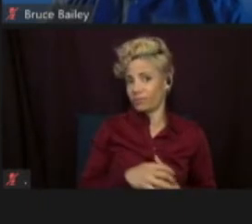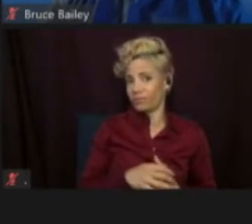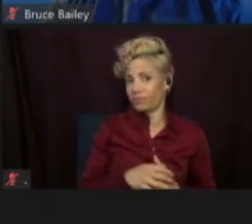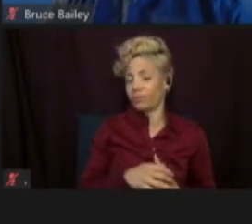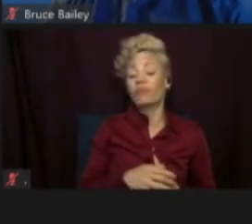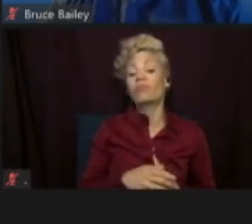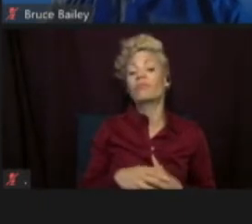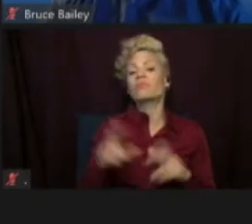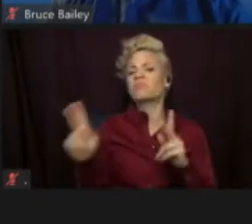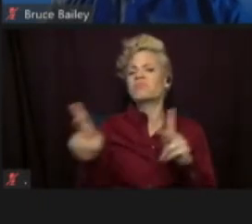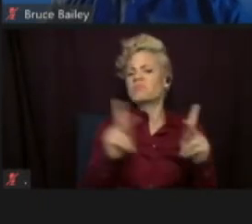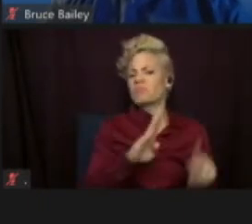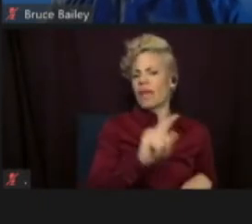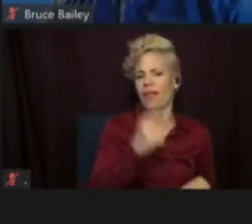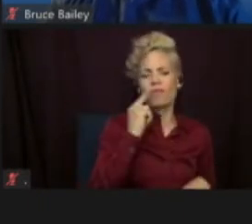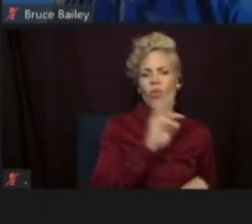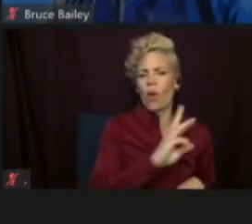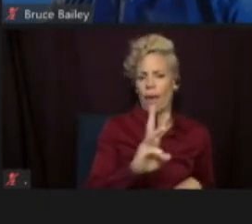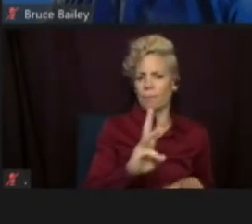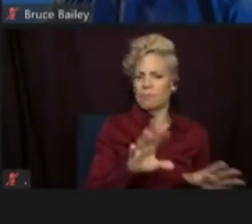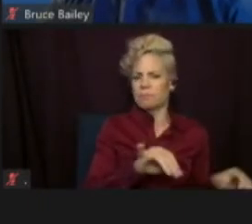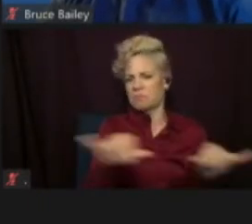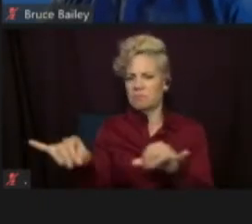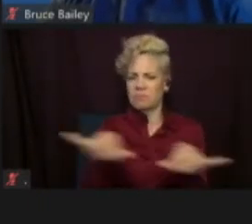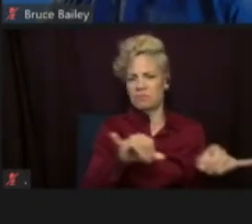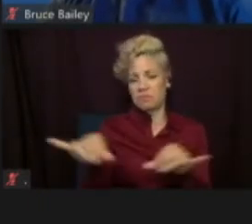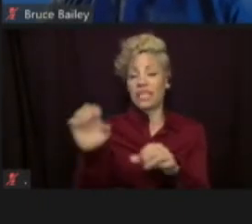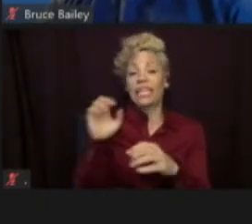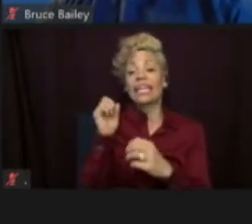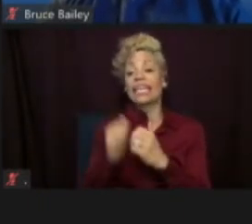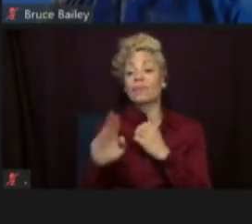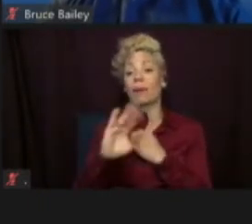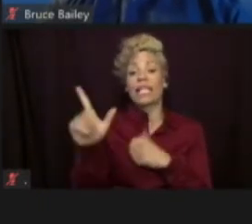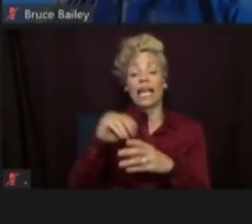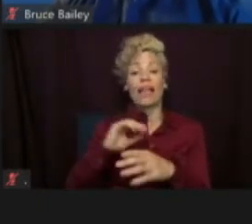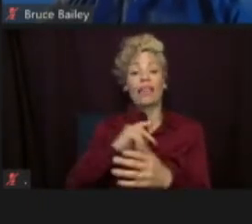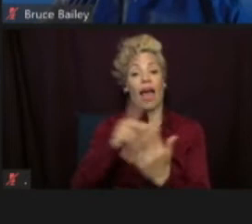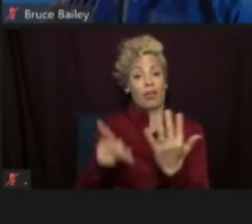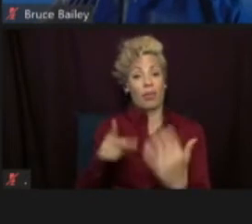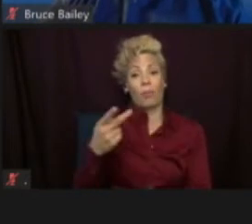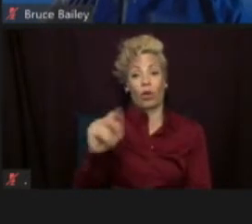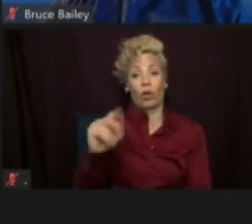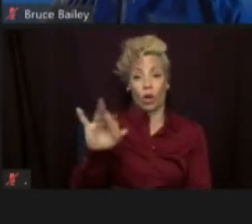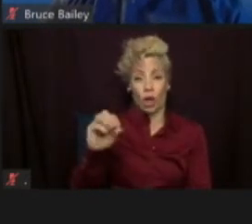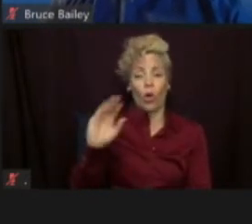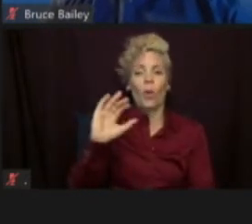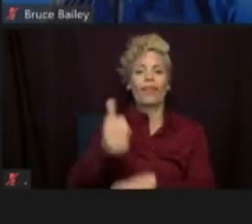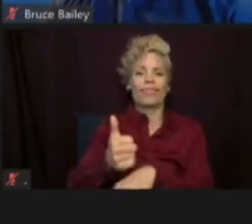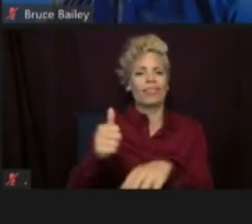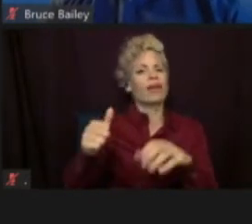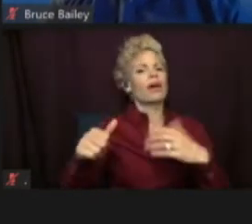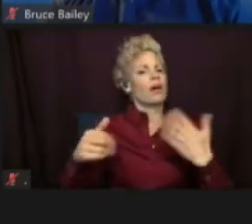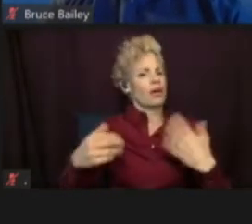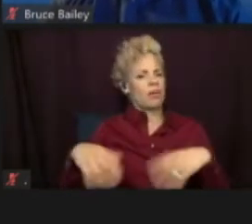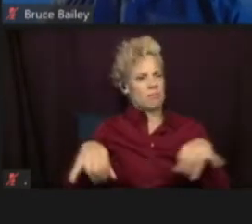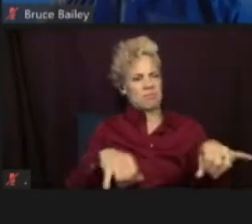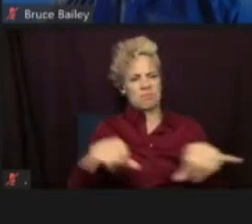each baseline in the portfolio, will establish the foundation of understanding, for consistent test process results.